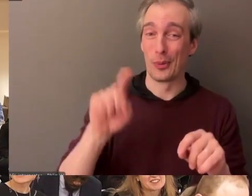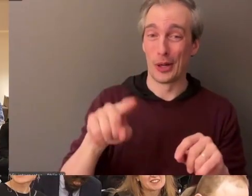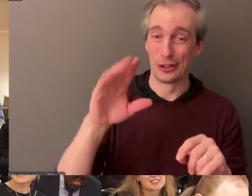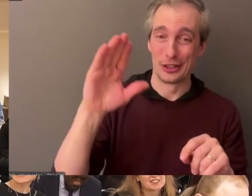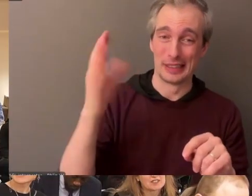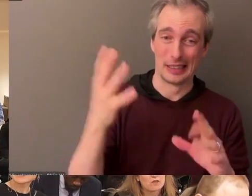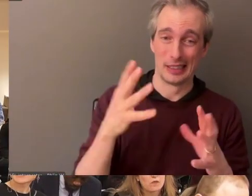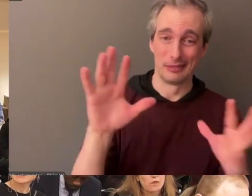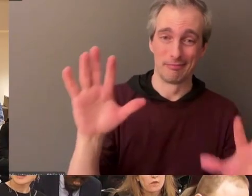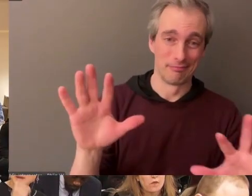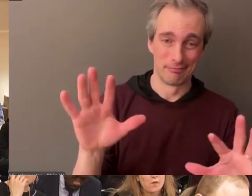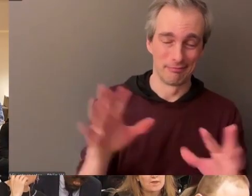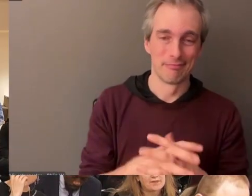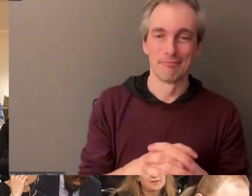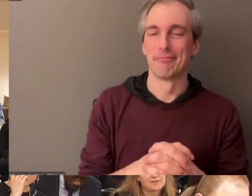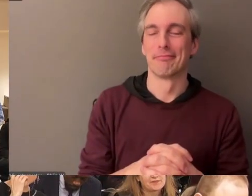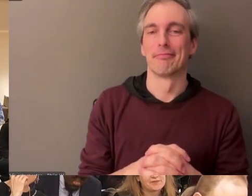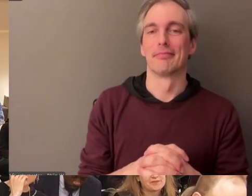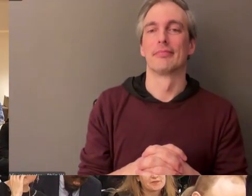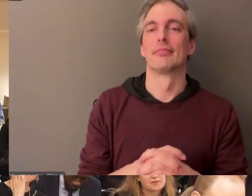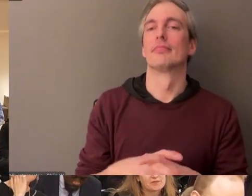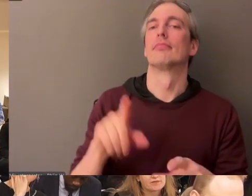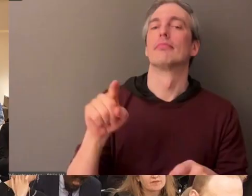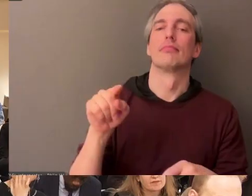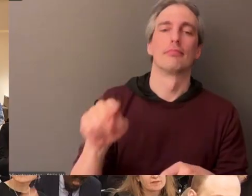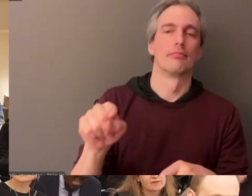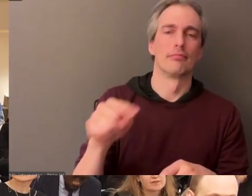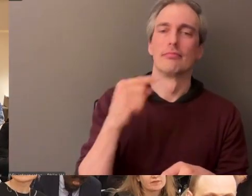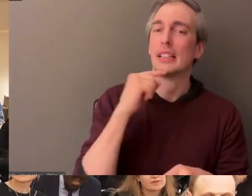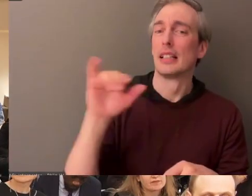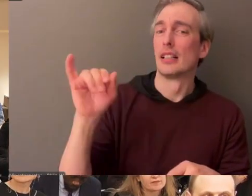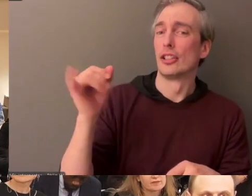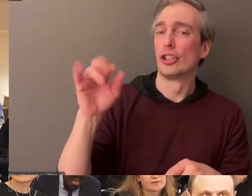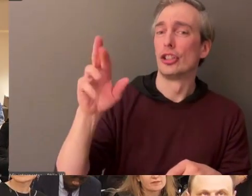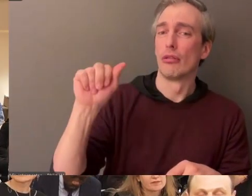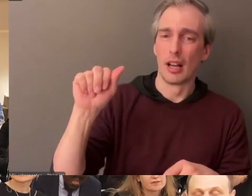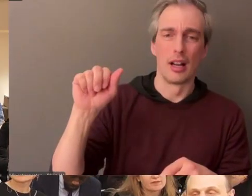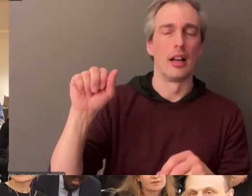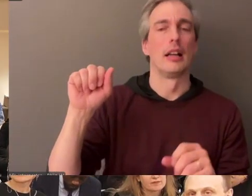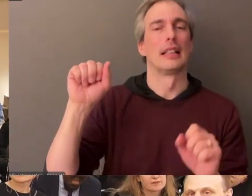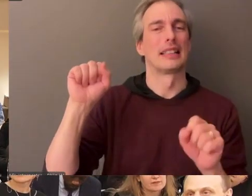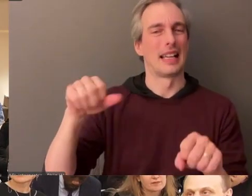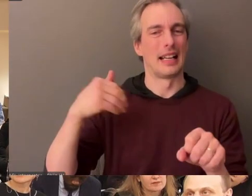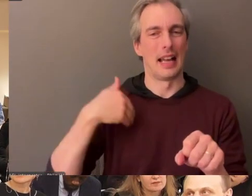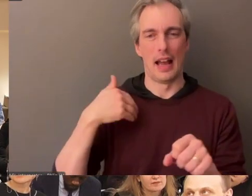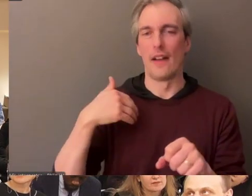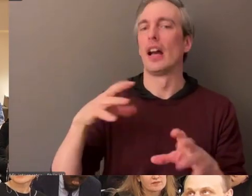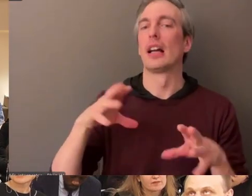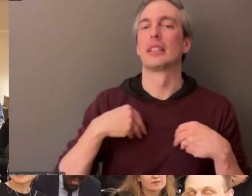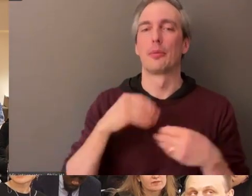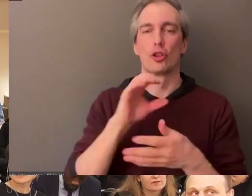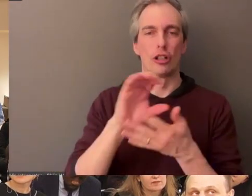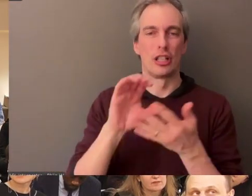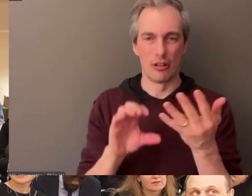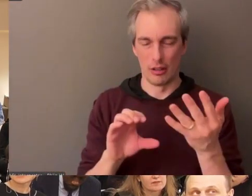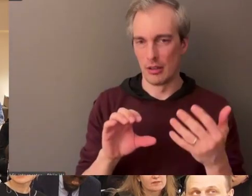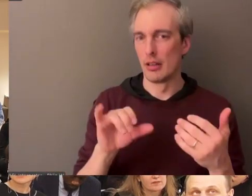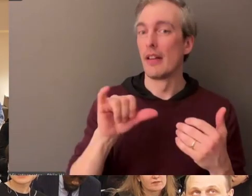He says... A Jira epoch can have an acceptance criteria that all of its features are conformant with WCAG. Oh yeah.